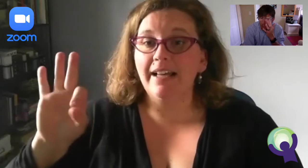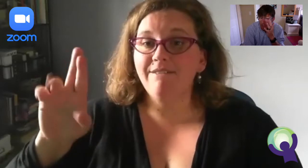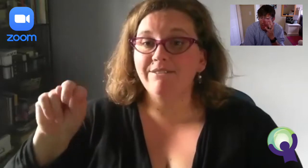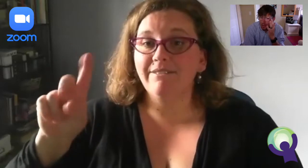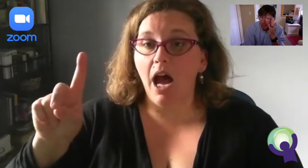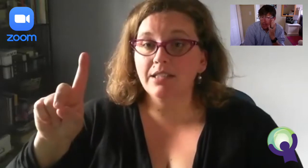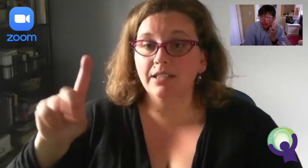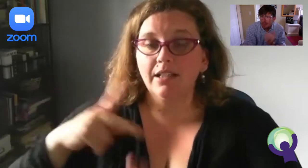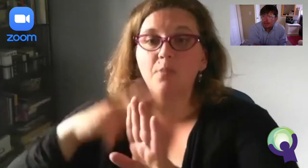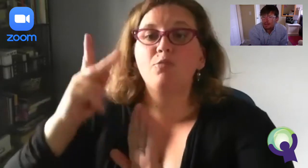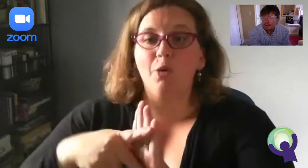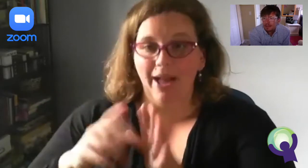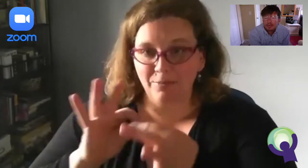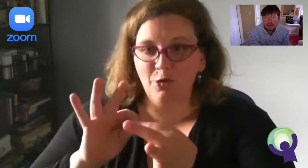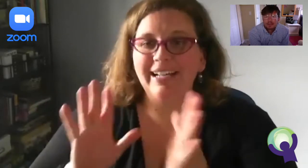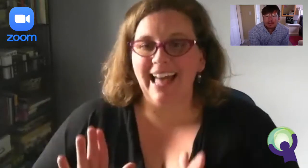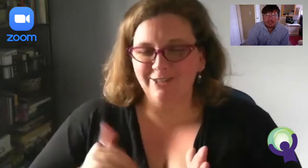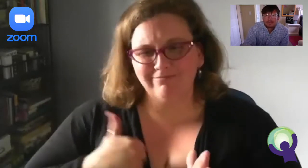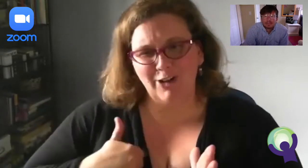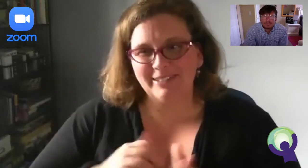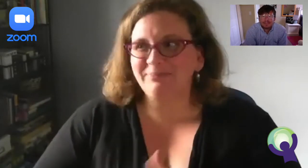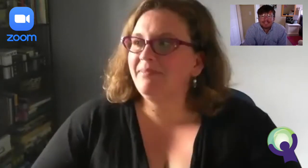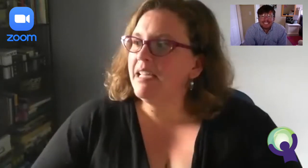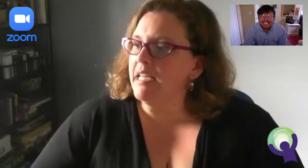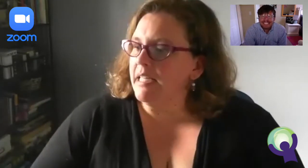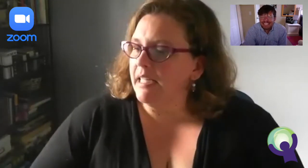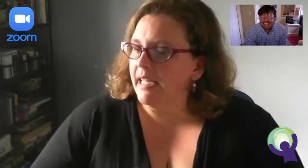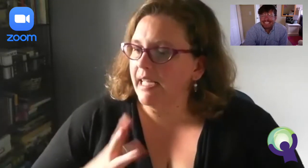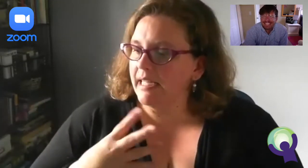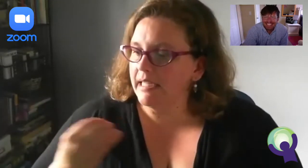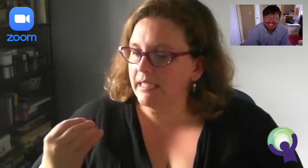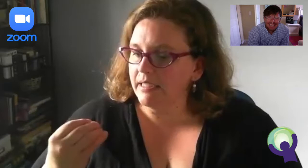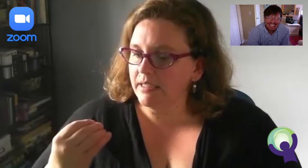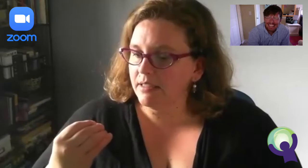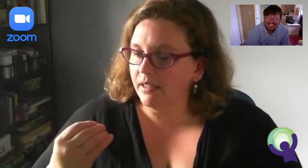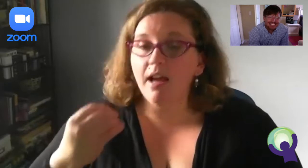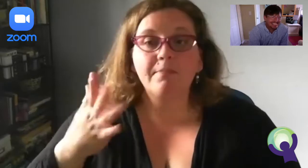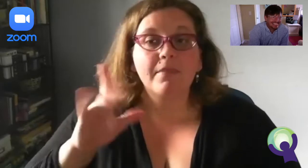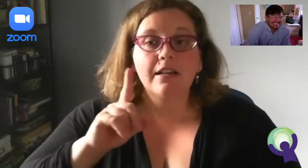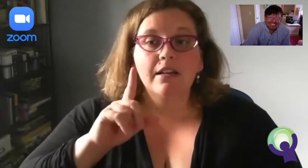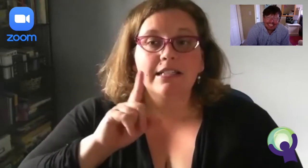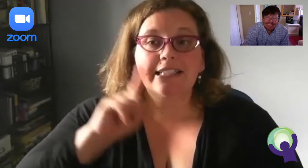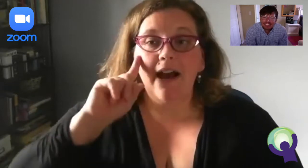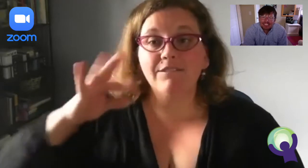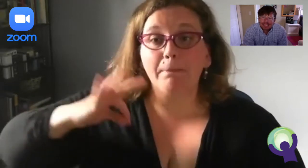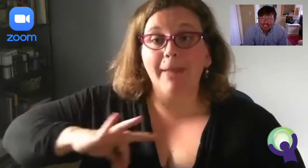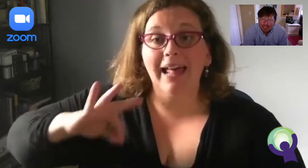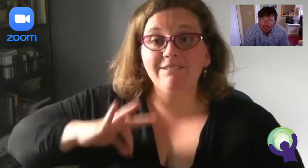a service fund program coordinator um and